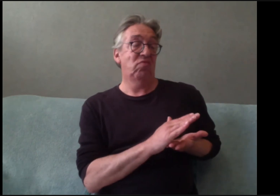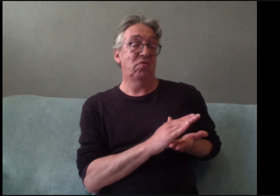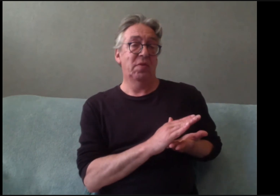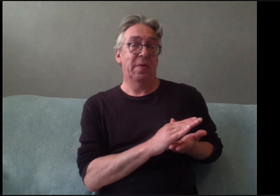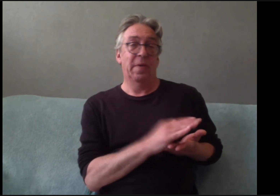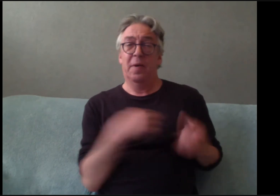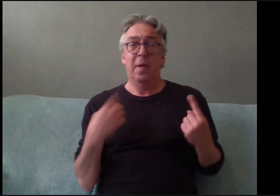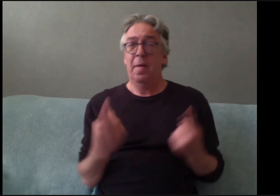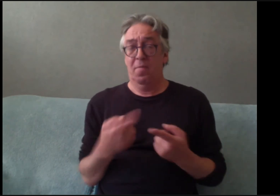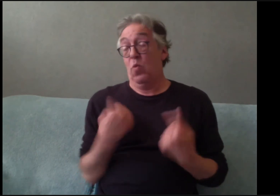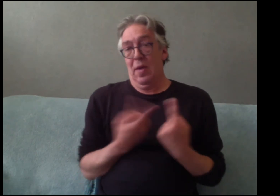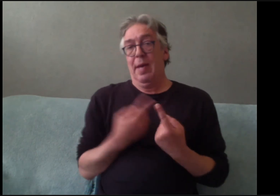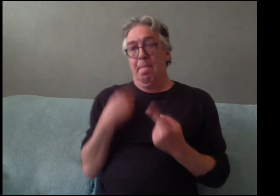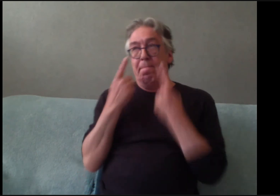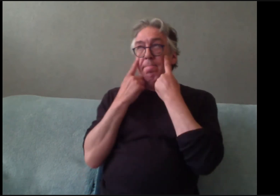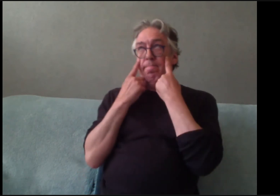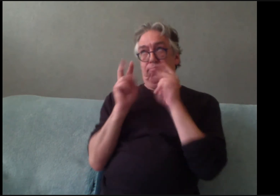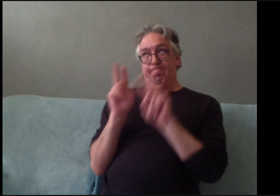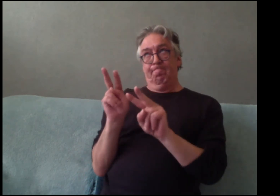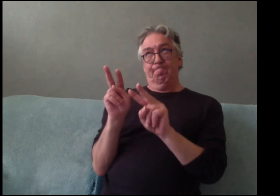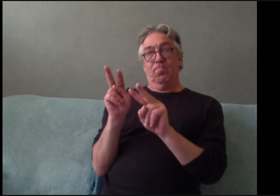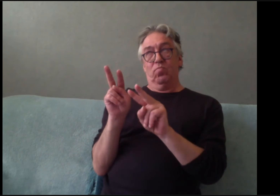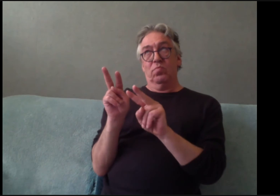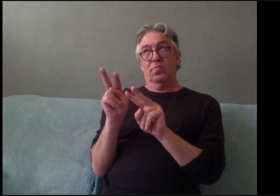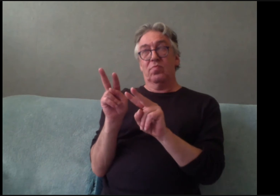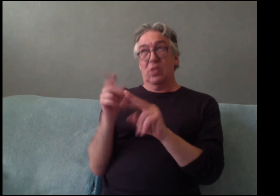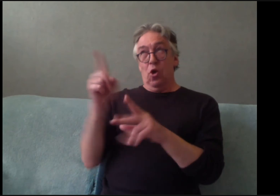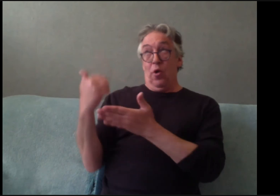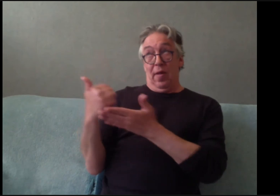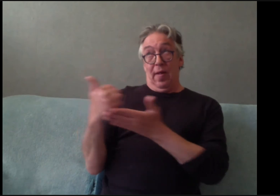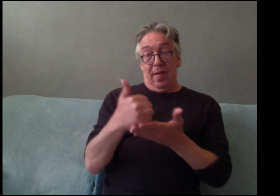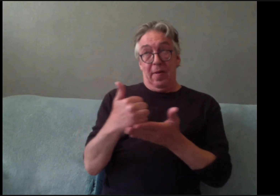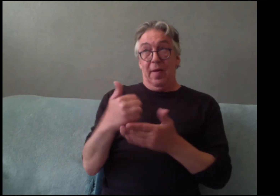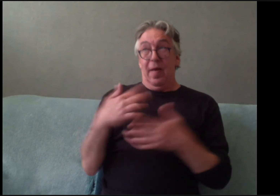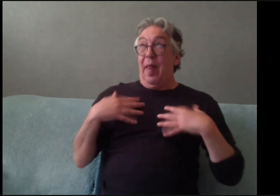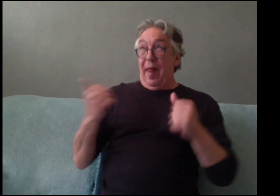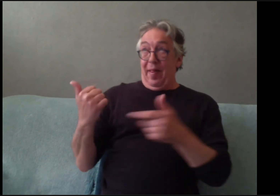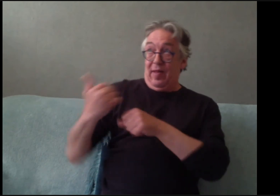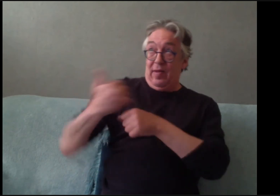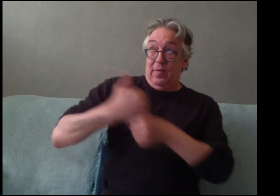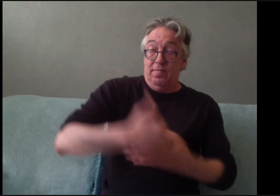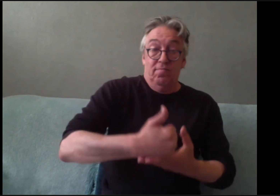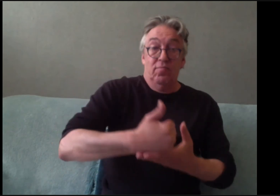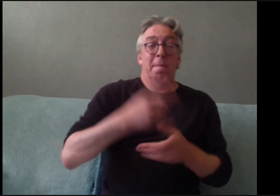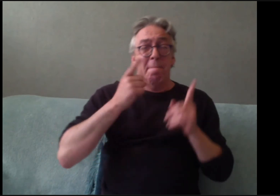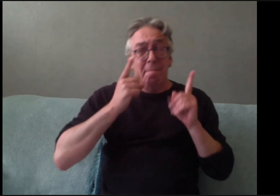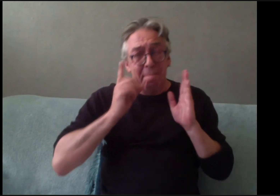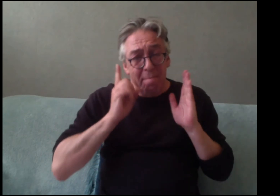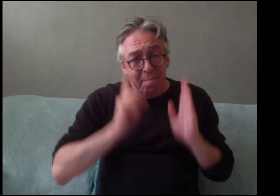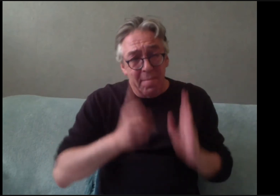and taken into consideration the specific needs of autistic people so they can get the right treatment.